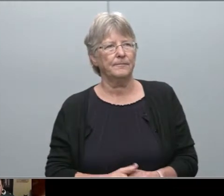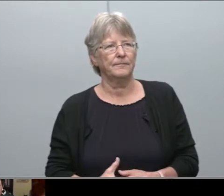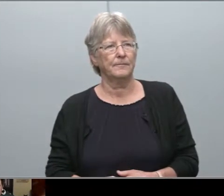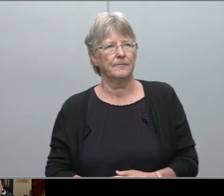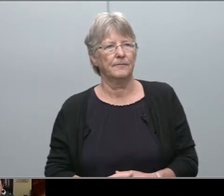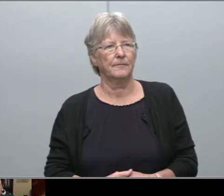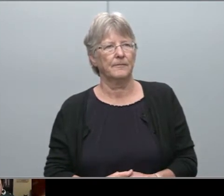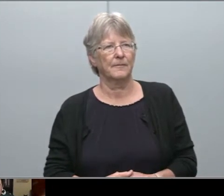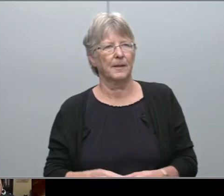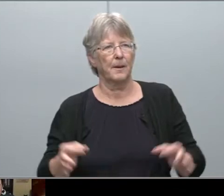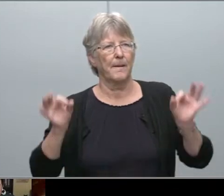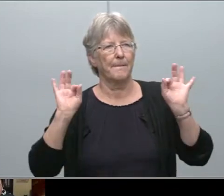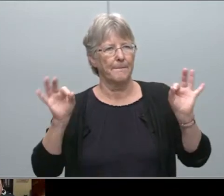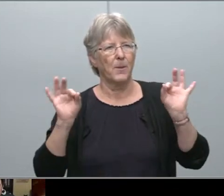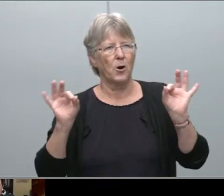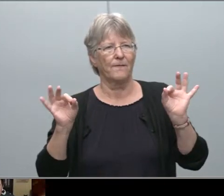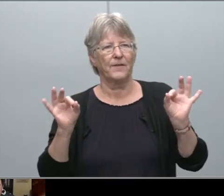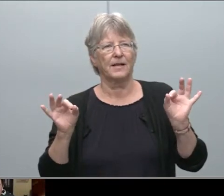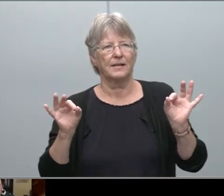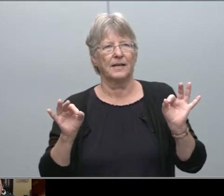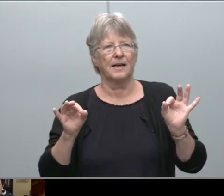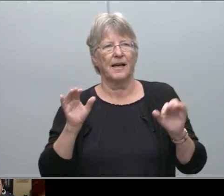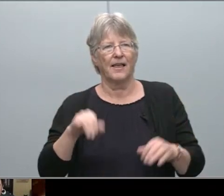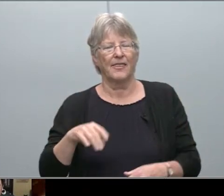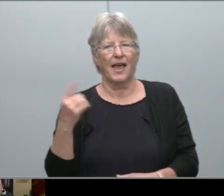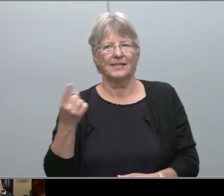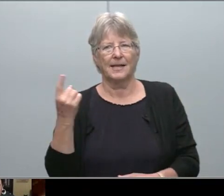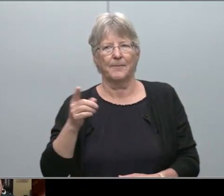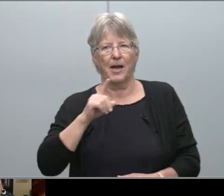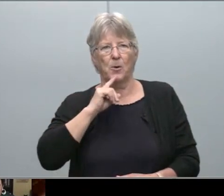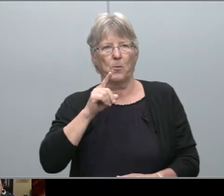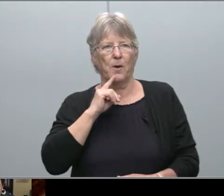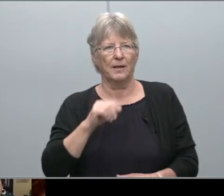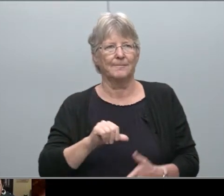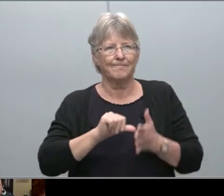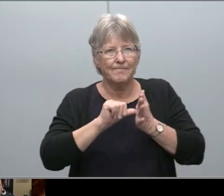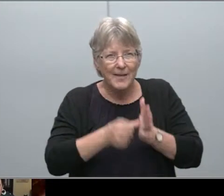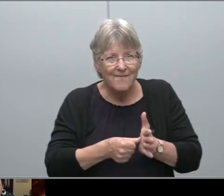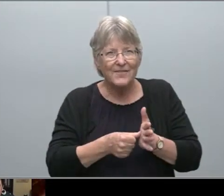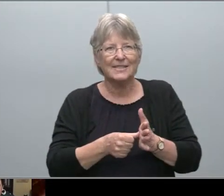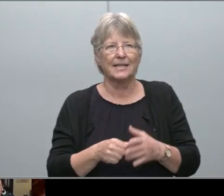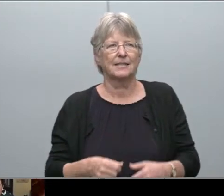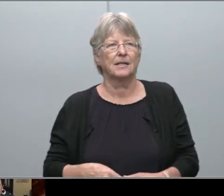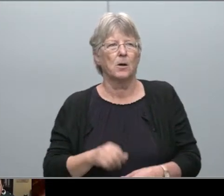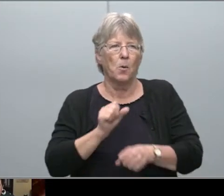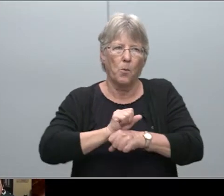And so this is very much what we're doing right now. And I want everybody to just hold tight